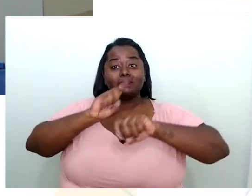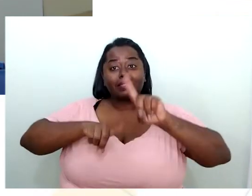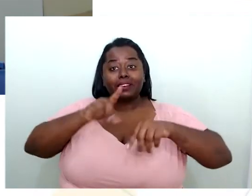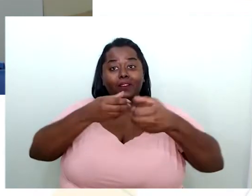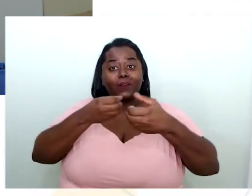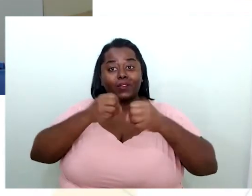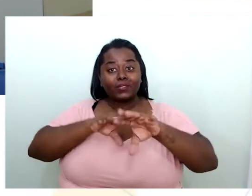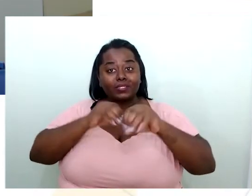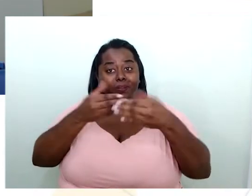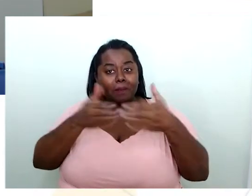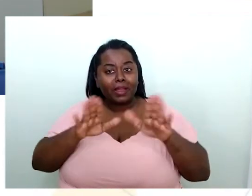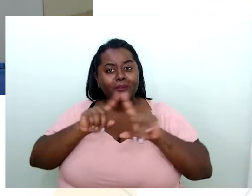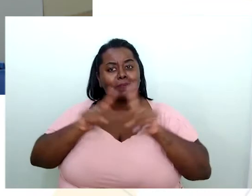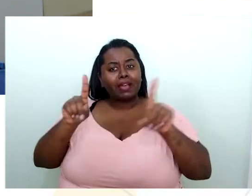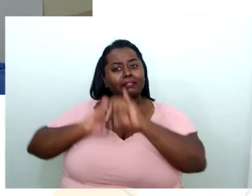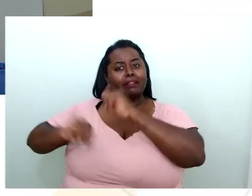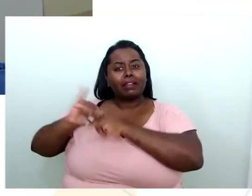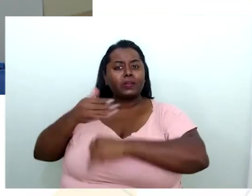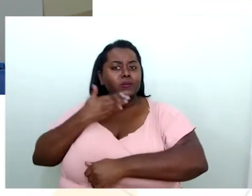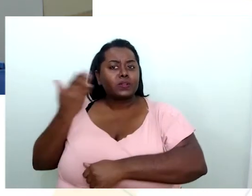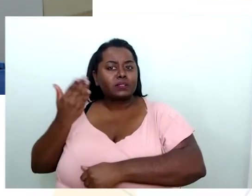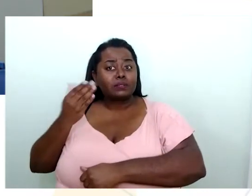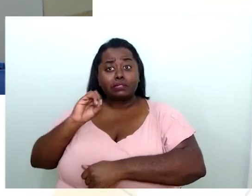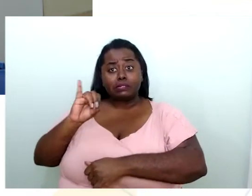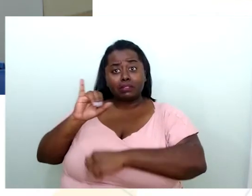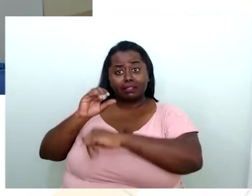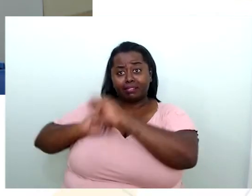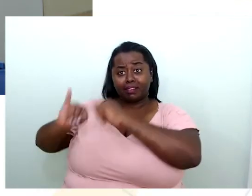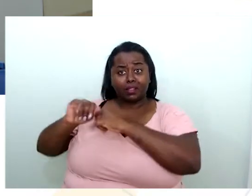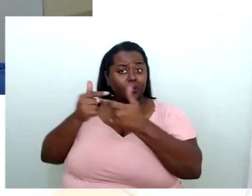teachers to have open educational resources without access to the Internet?